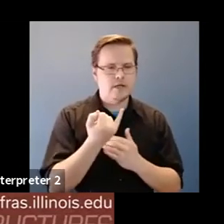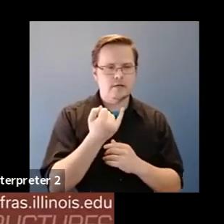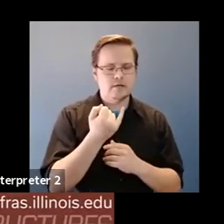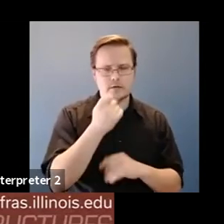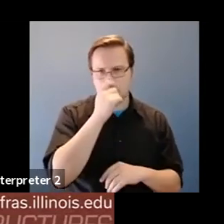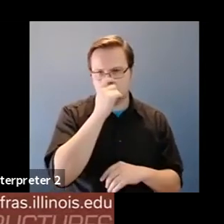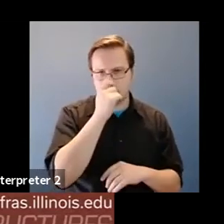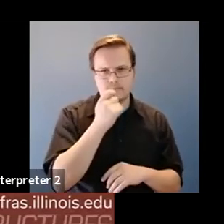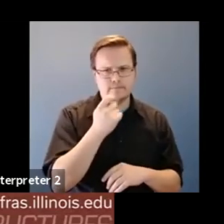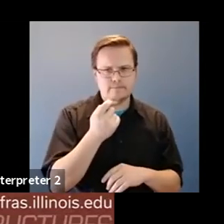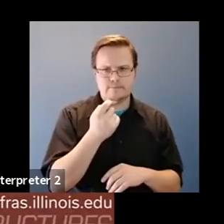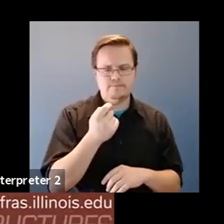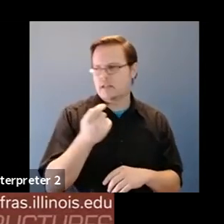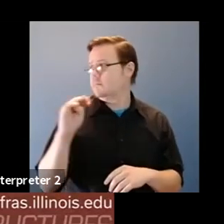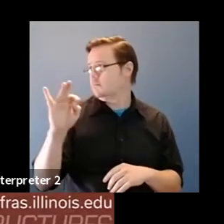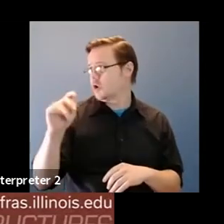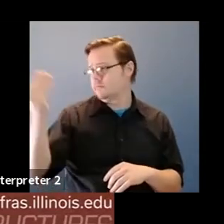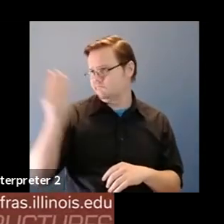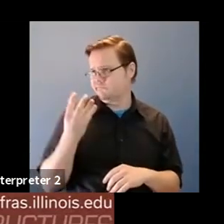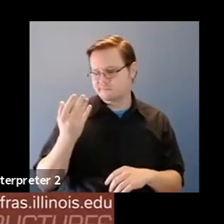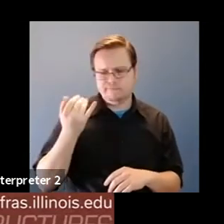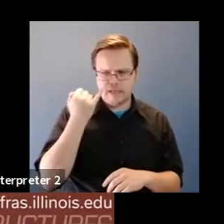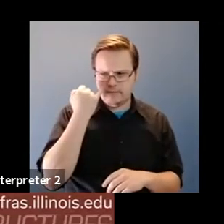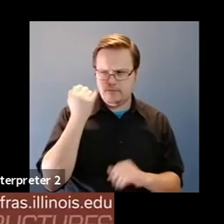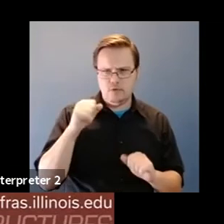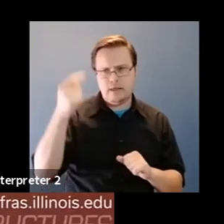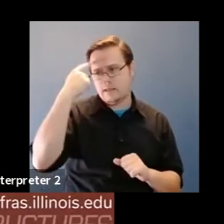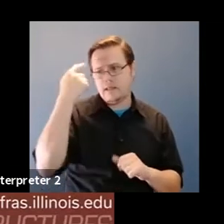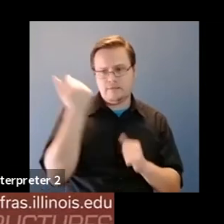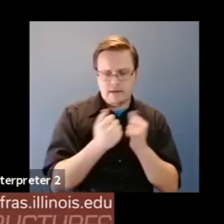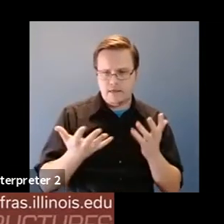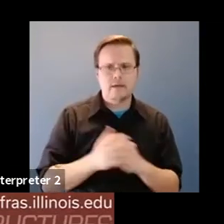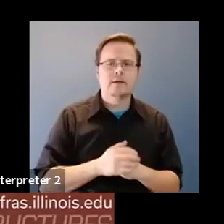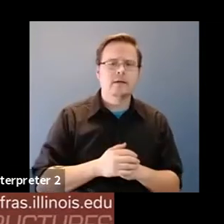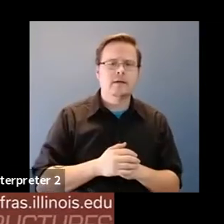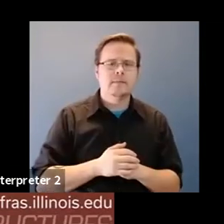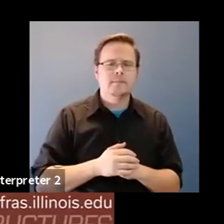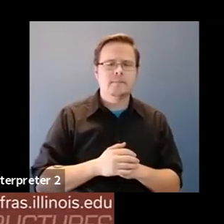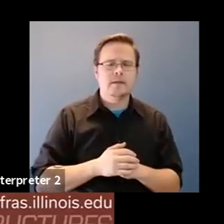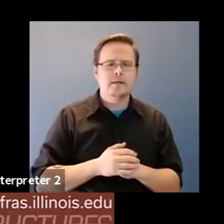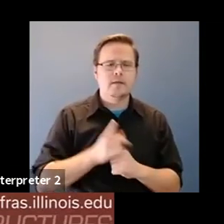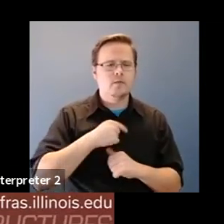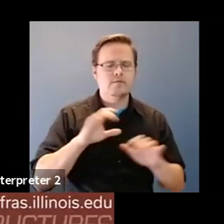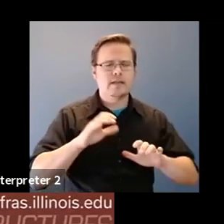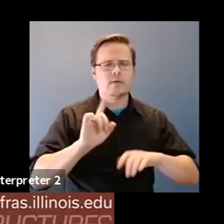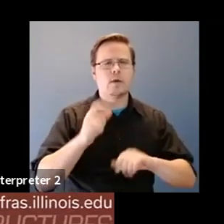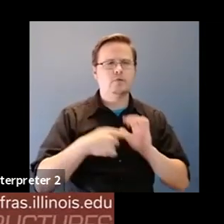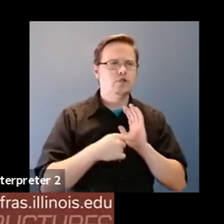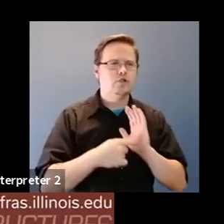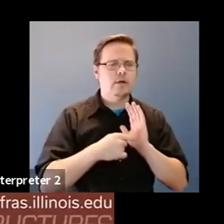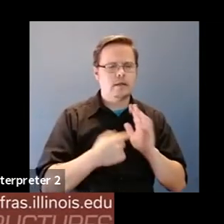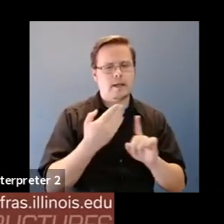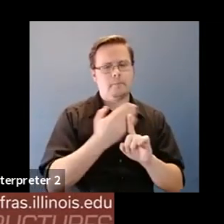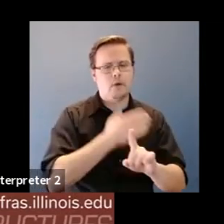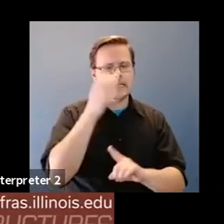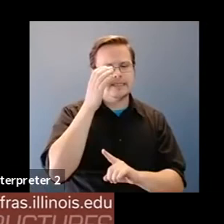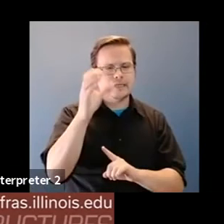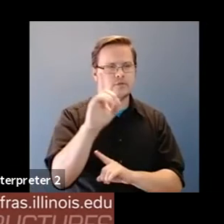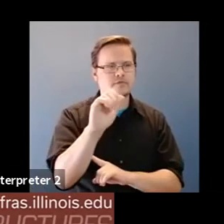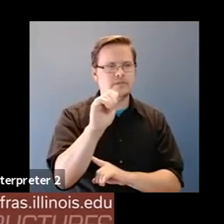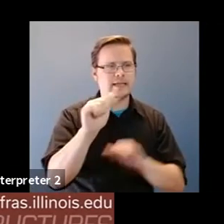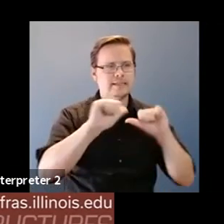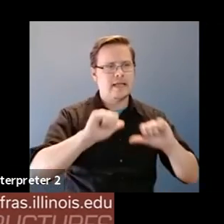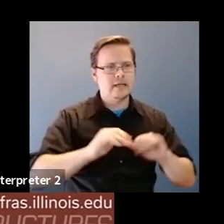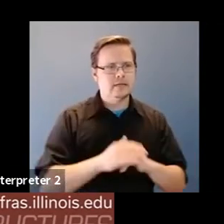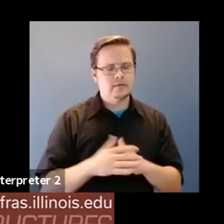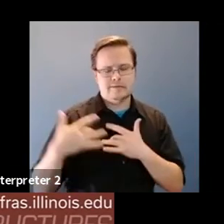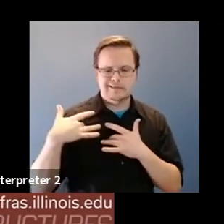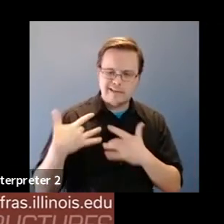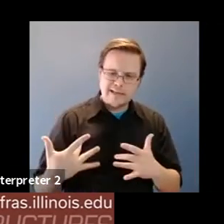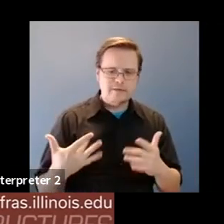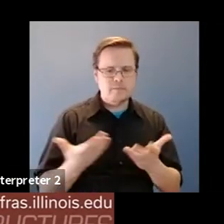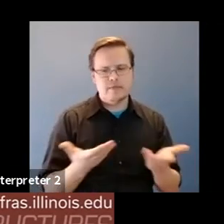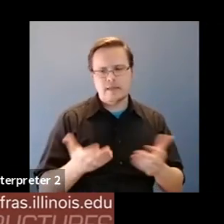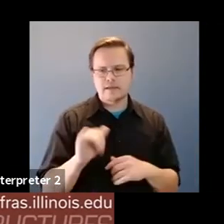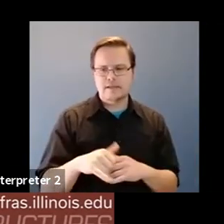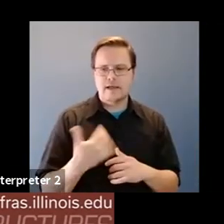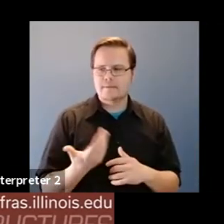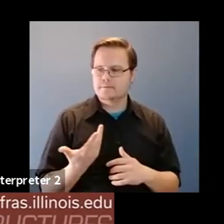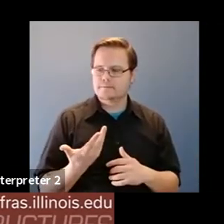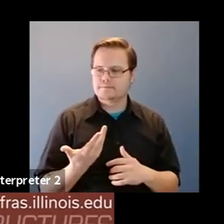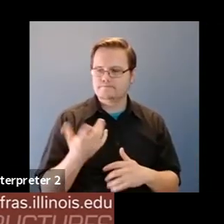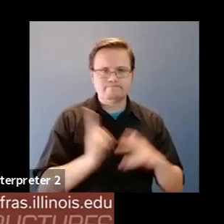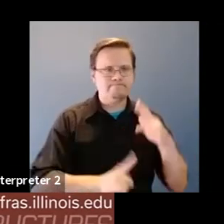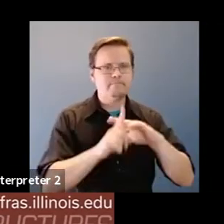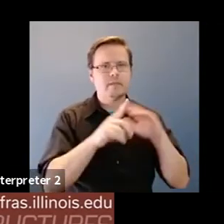Fernanda Viegas: And chime in Martin if if you can think of anything that we've done, where we are showing preconceptions of data, scientists, it tends to be things that come up in the data itself.